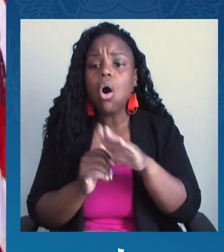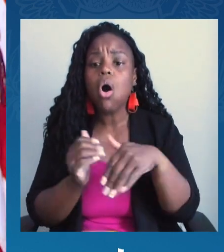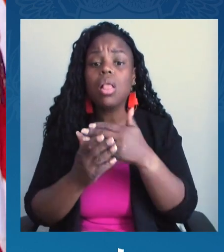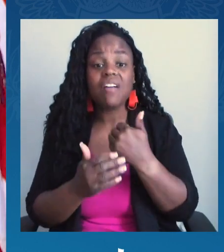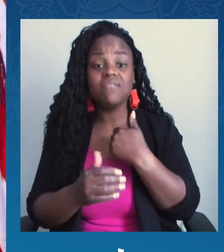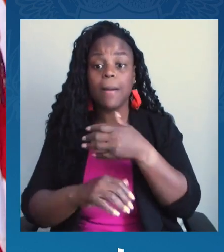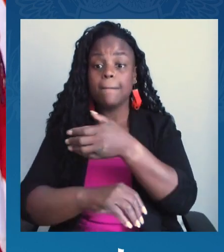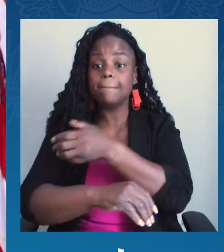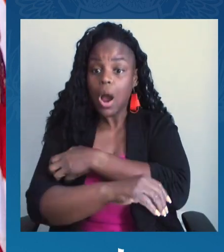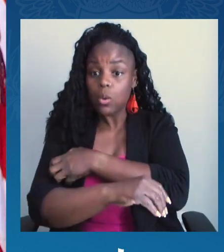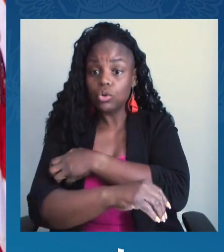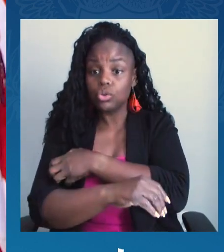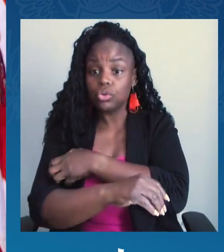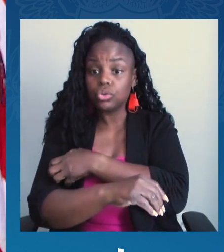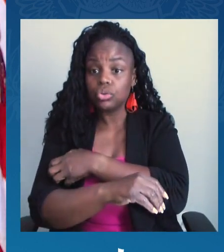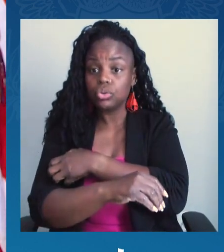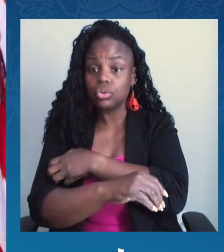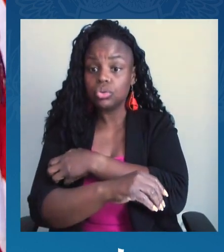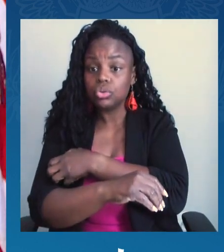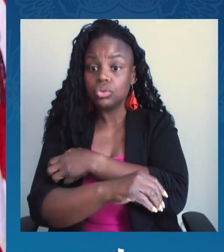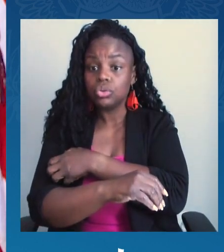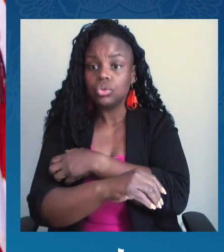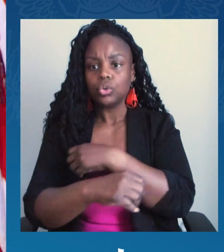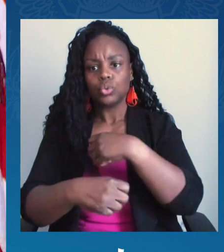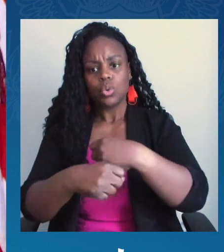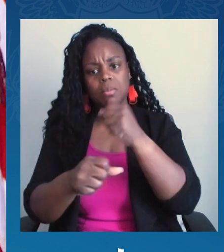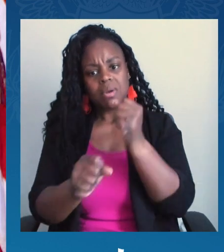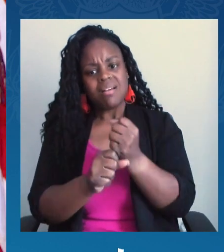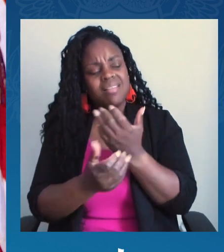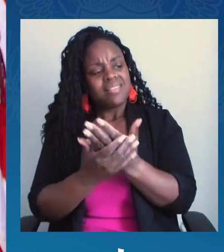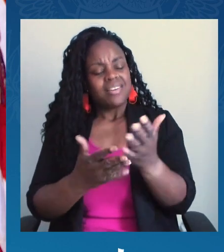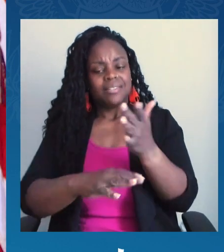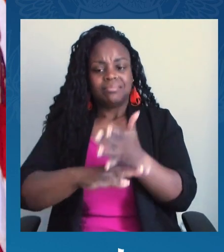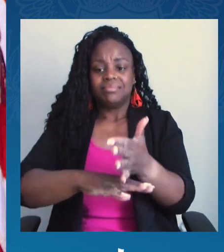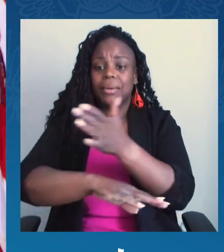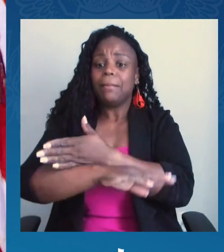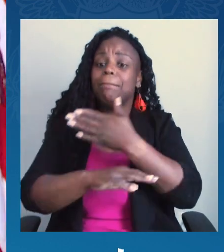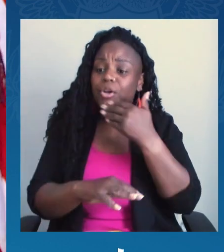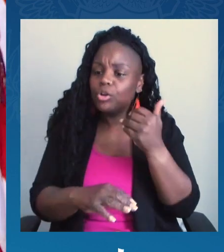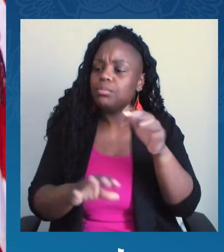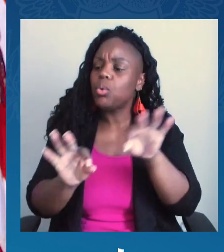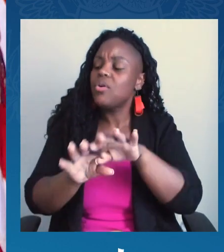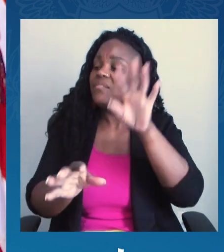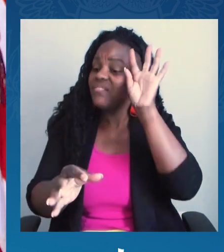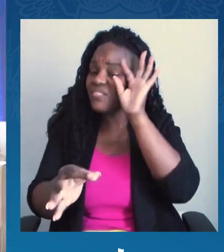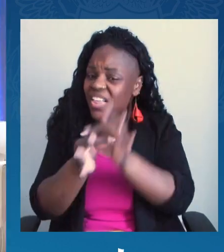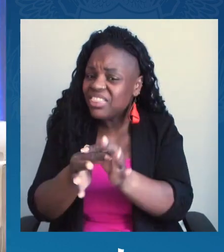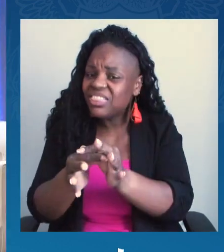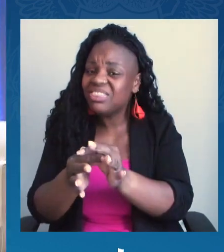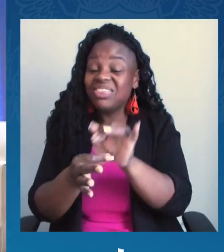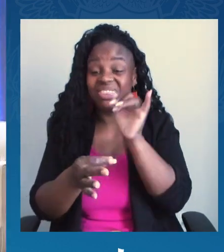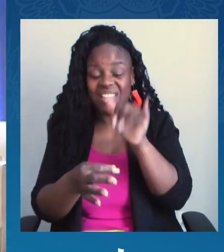to making things better and have faith in that ability. Mayor Woodfin: That's good for us to know. Thank you.